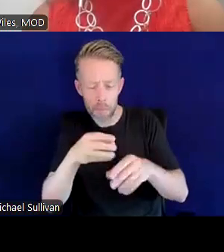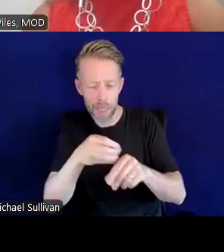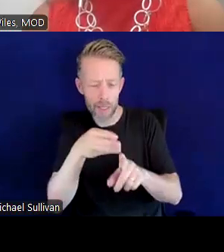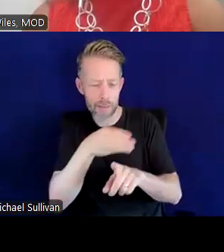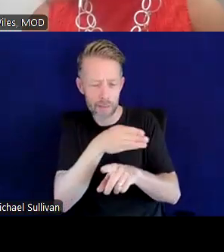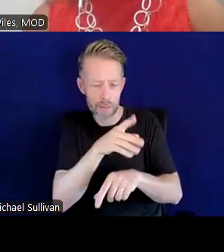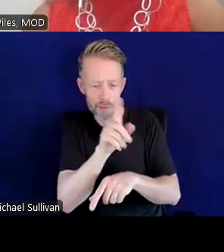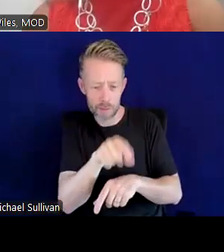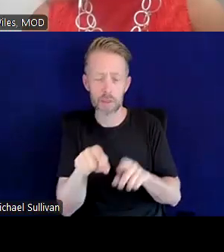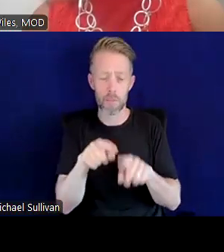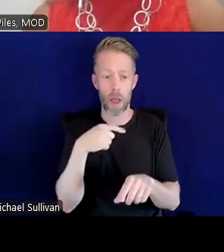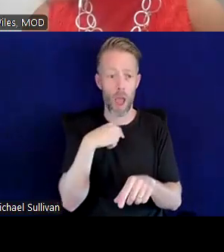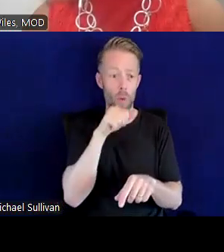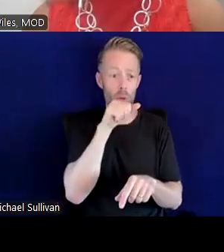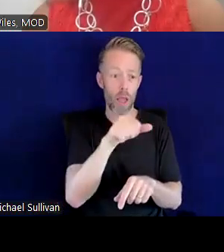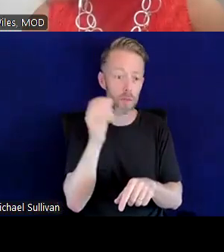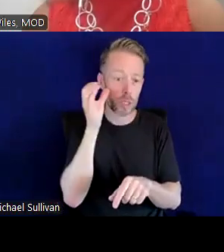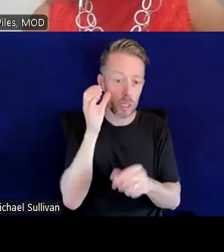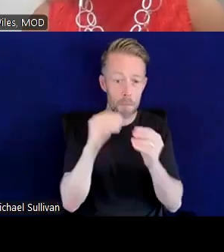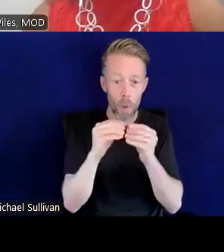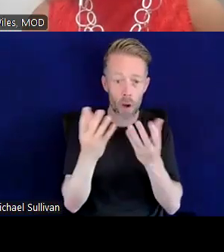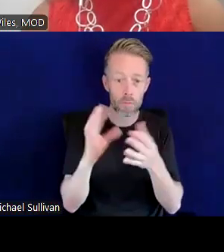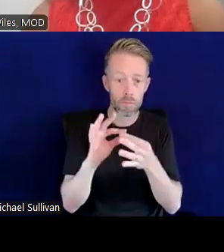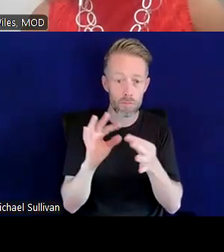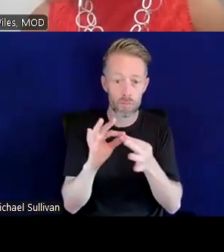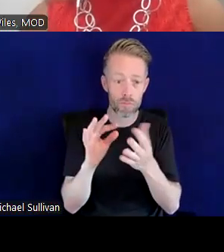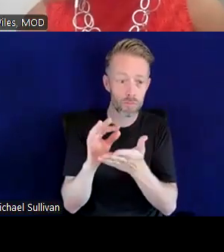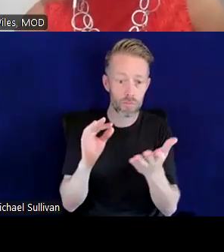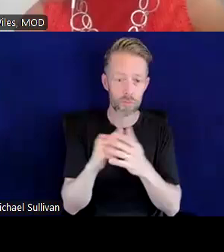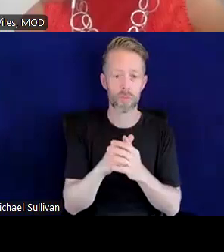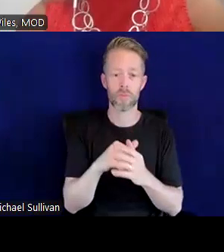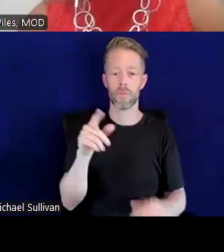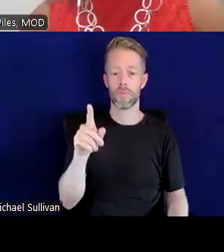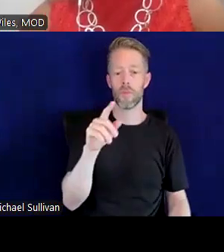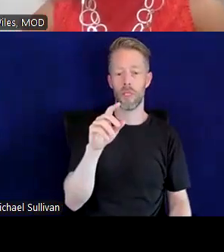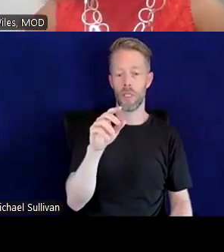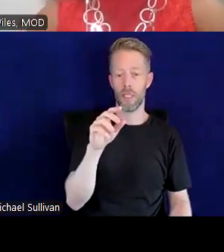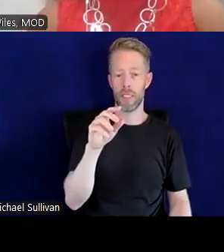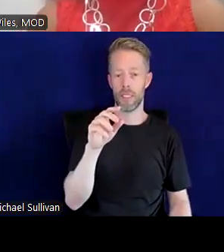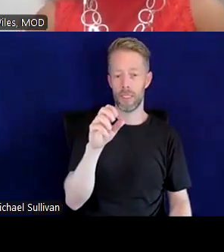are types in the previous question but I'd love to hear more from all of you. Sarah: I guess I'll just keep